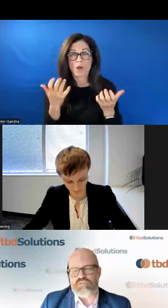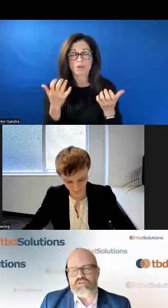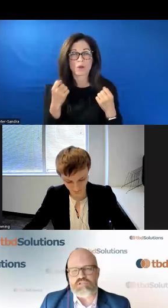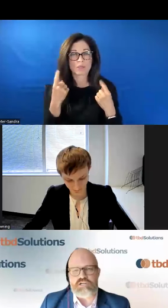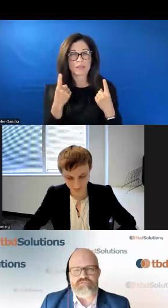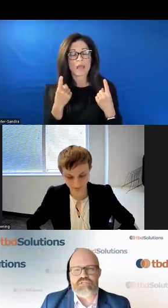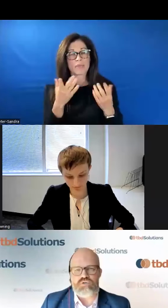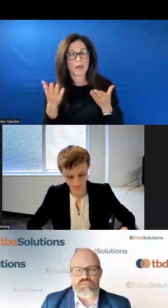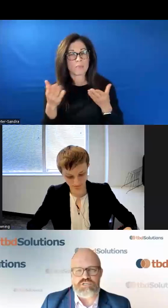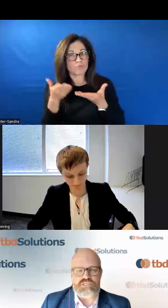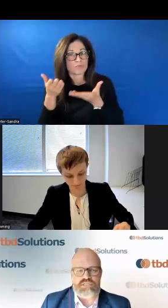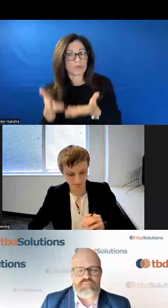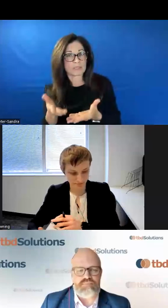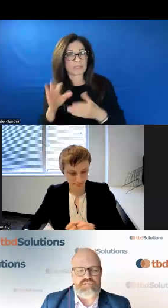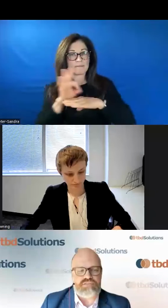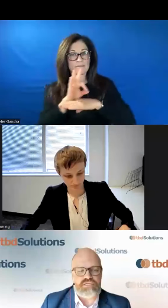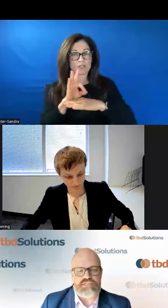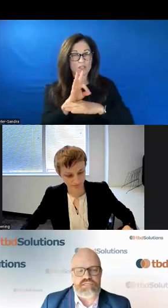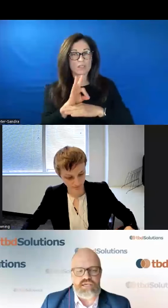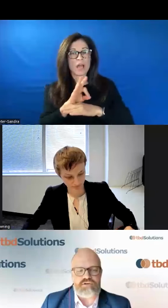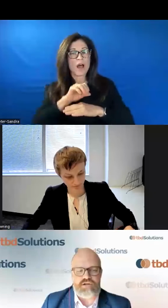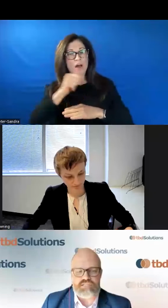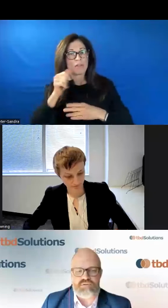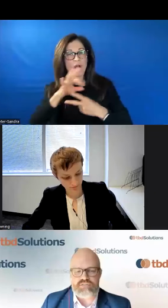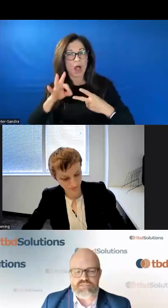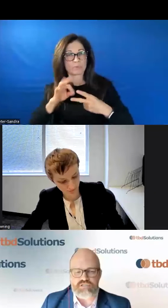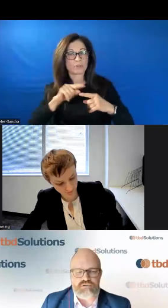THOSE ALTERNATIVES TO EMERGENCY DEPARTMENTS AND HOSPITALIZATION.